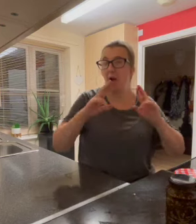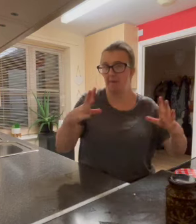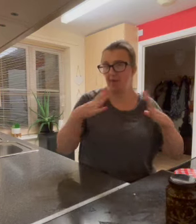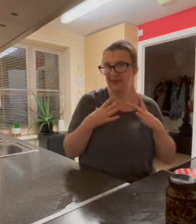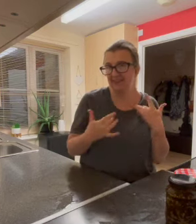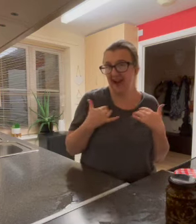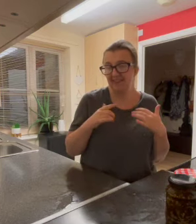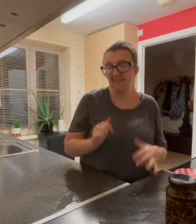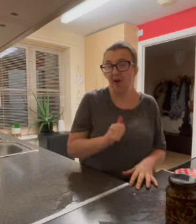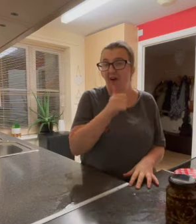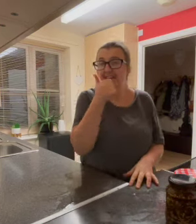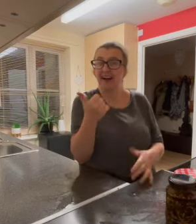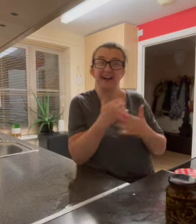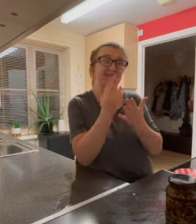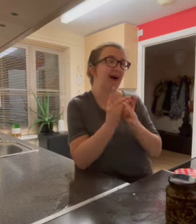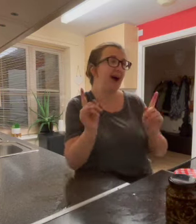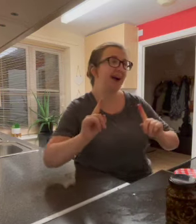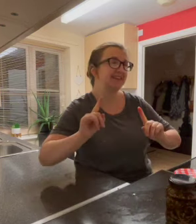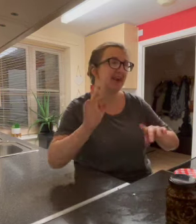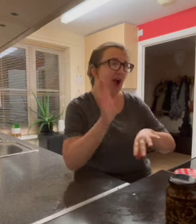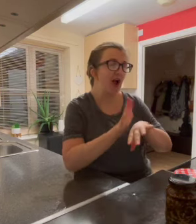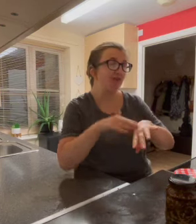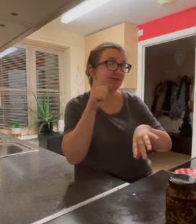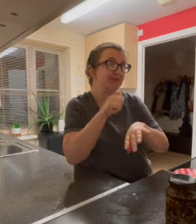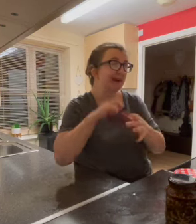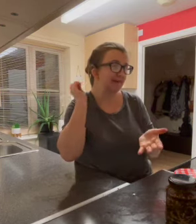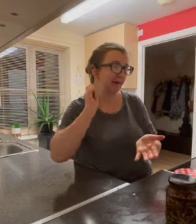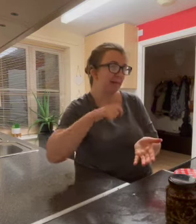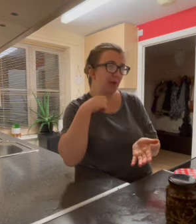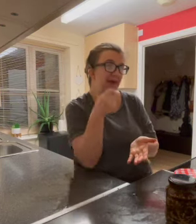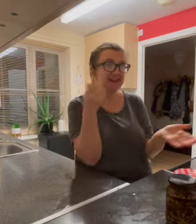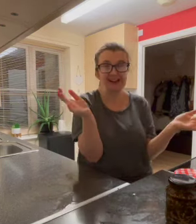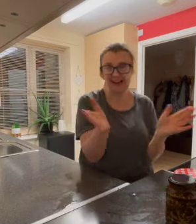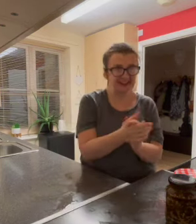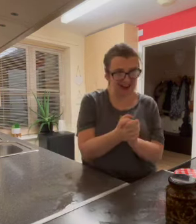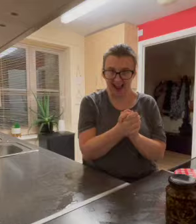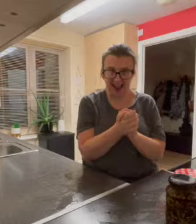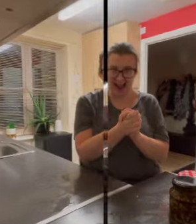and hope you are excited for next part which is Christmas pudding.